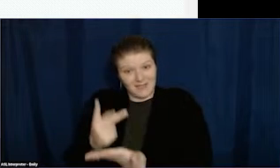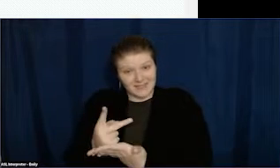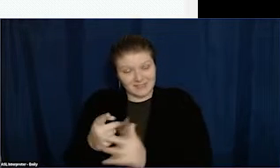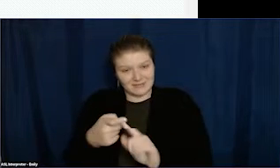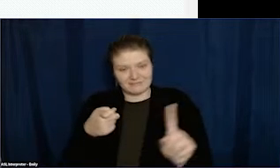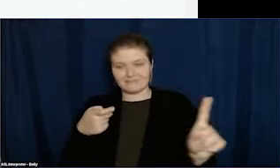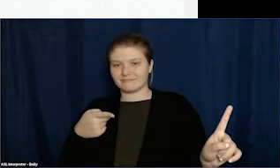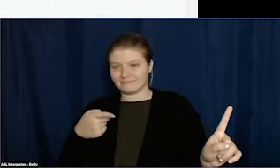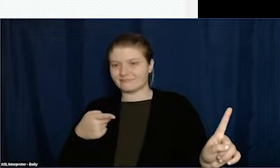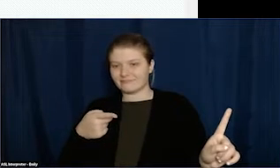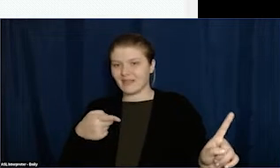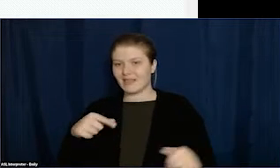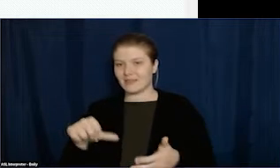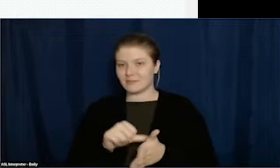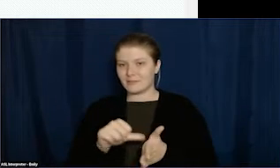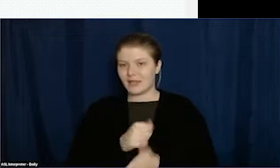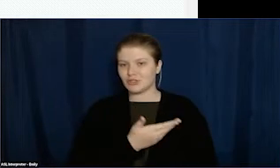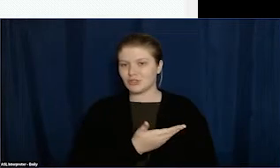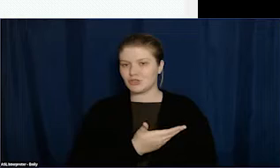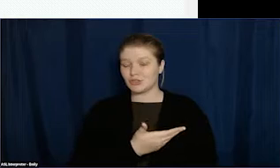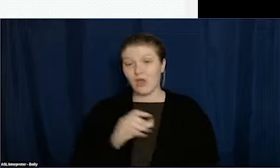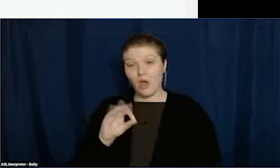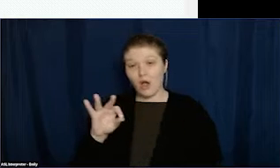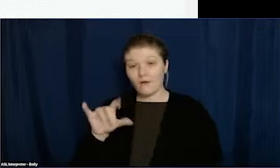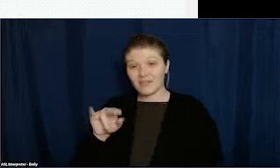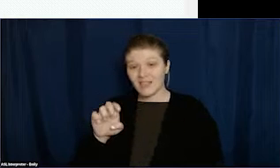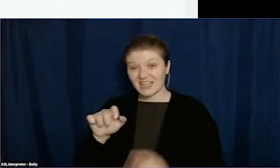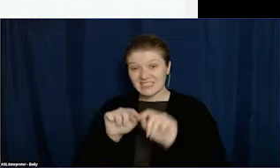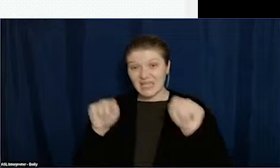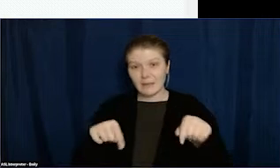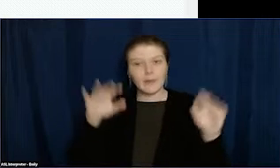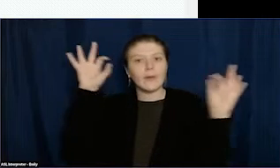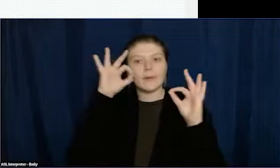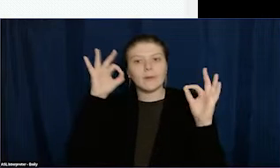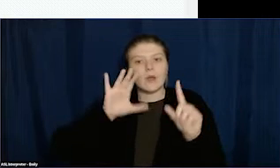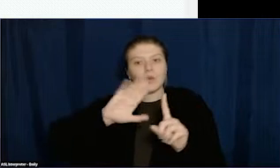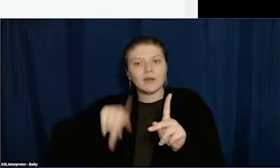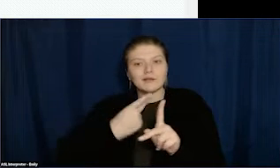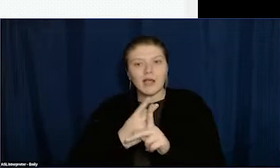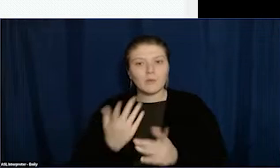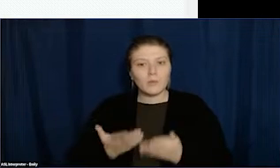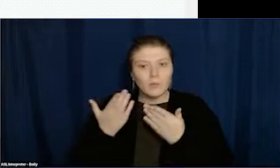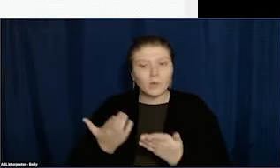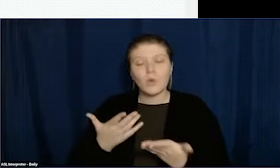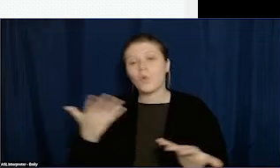An offline template is not going to know what kind of proposal you're applying for, what kind of solicitation, what kind of rules you're beholden to.